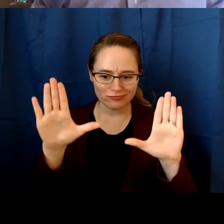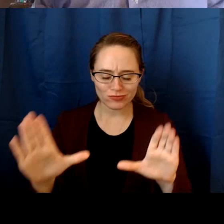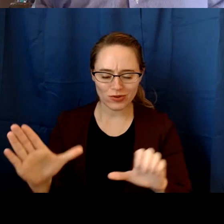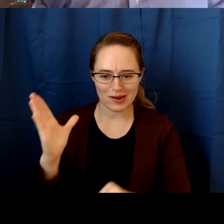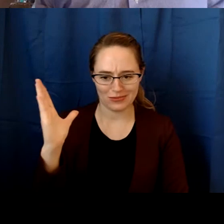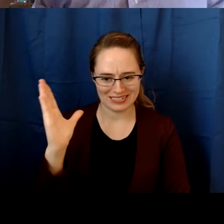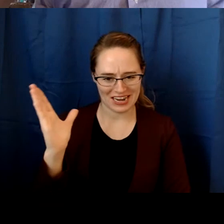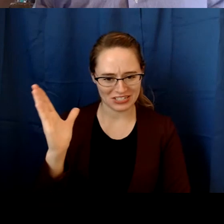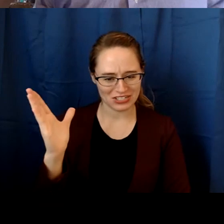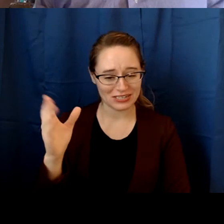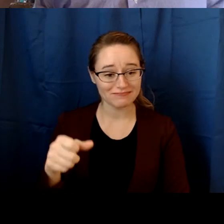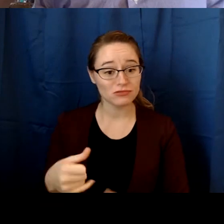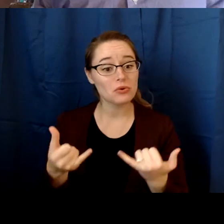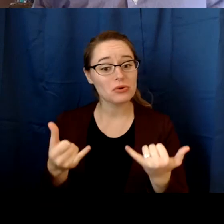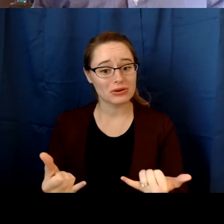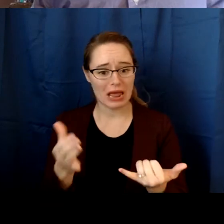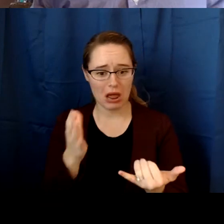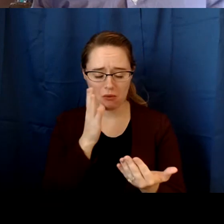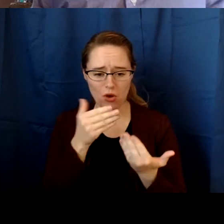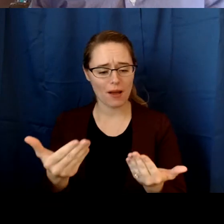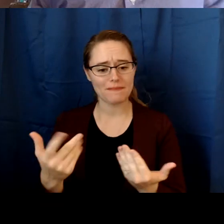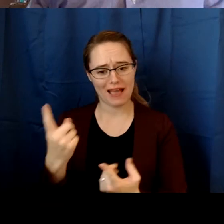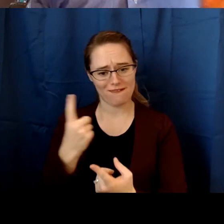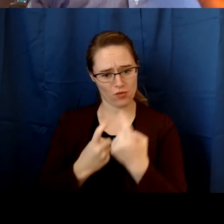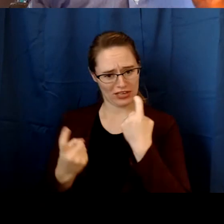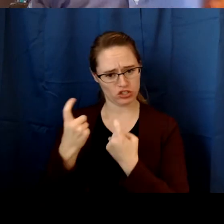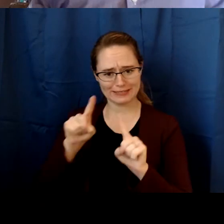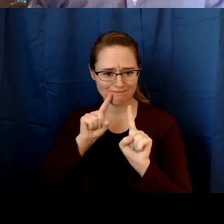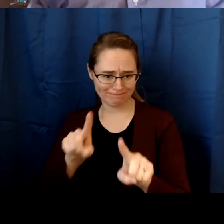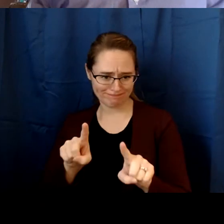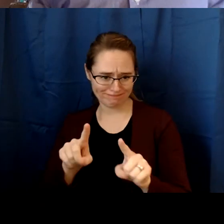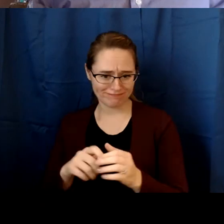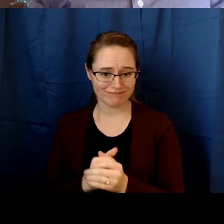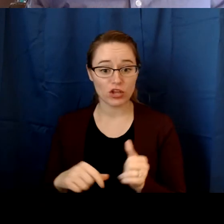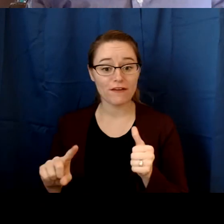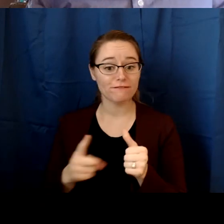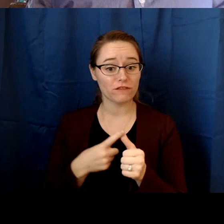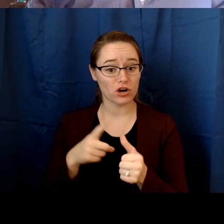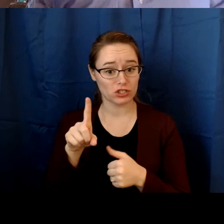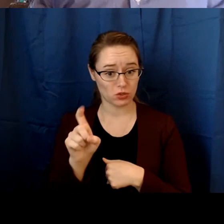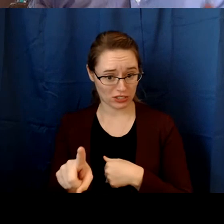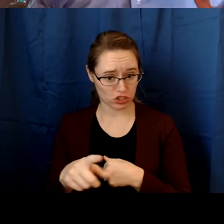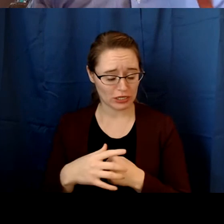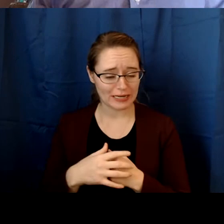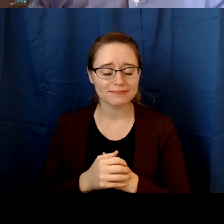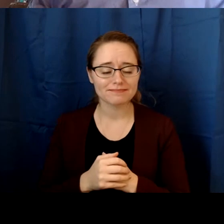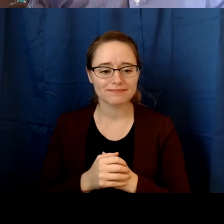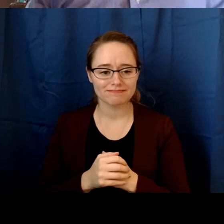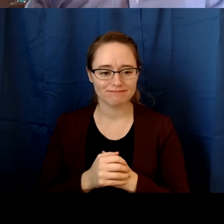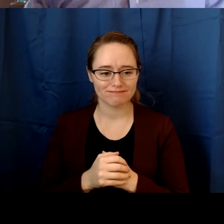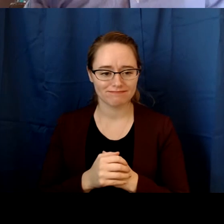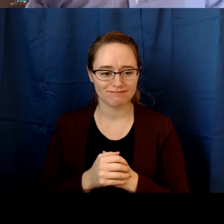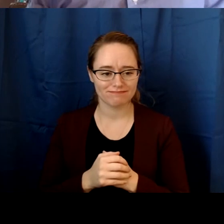So now let's go over some questions from the audience. Here is the first question, I have a design that